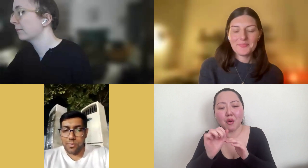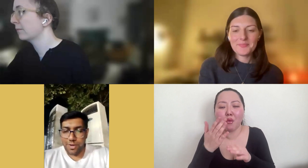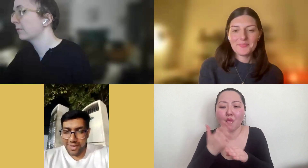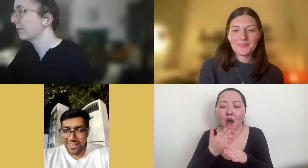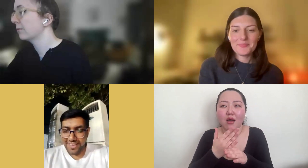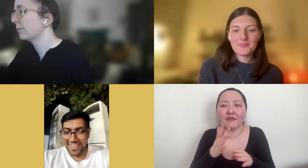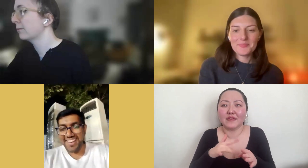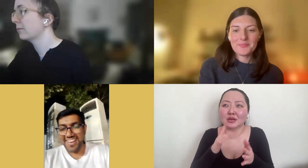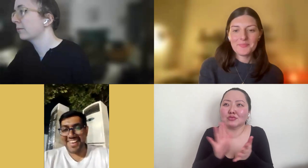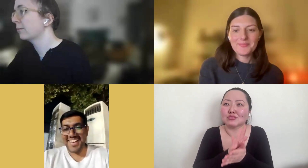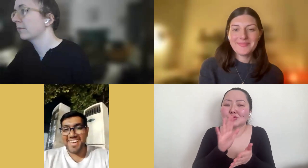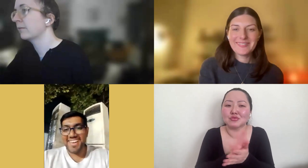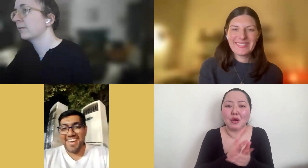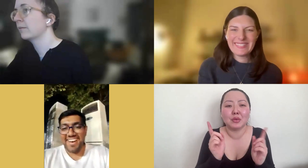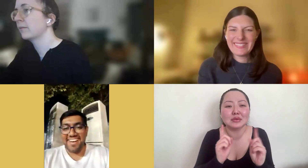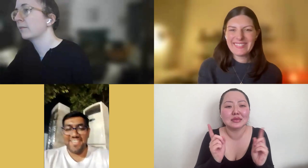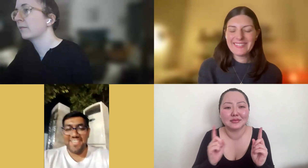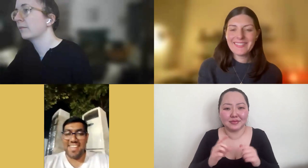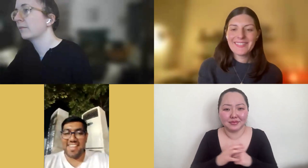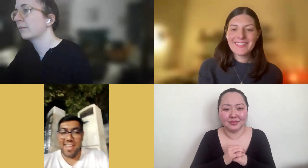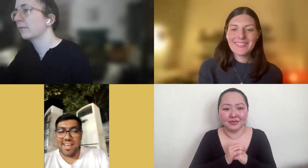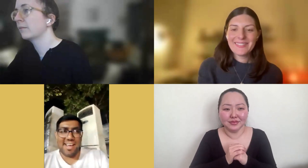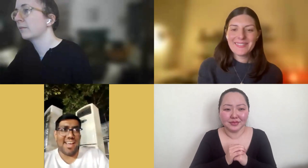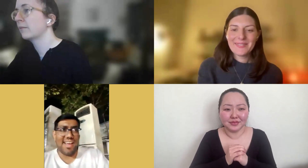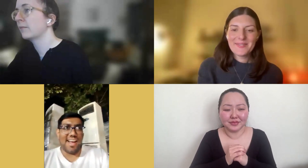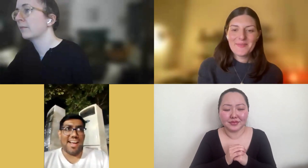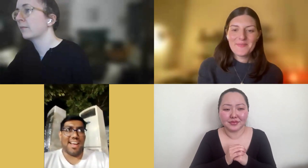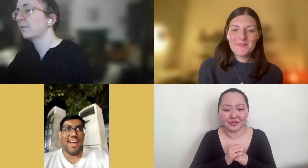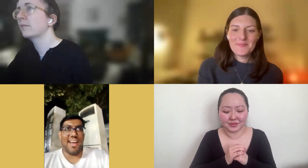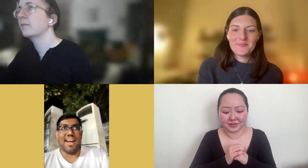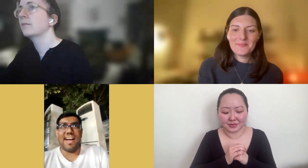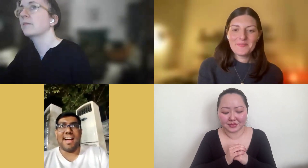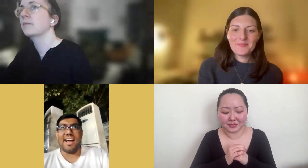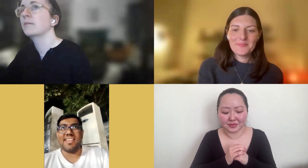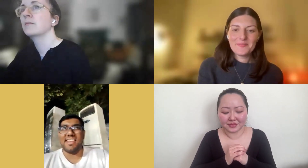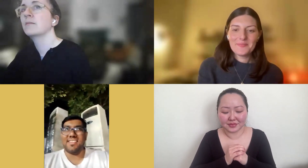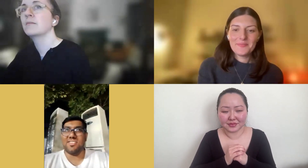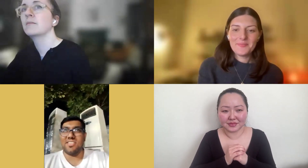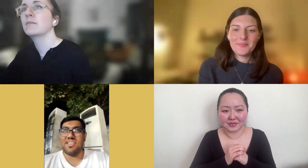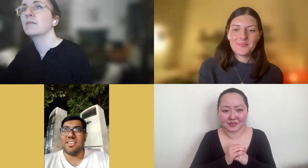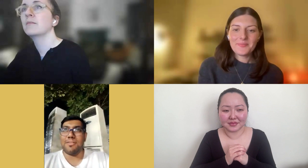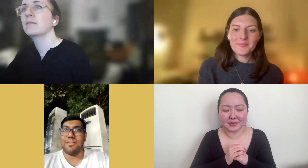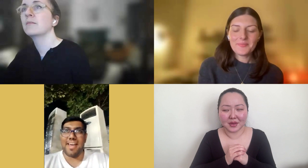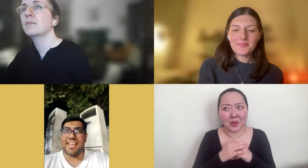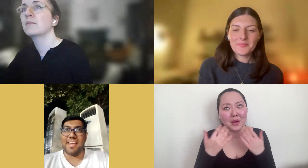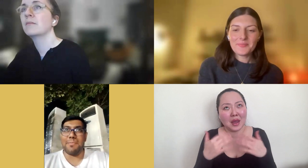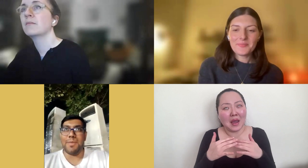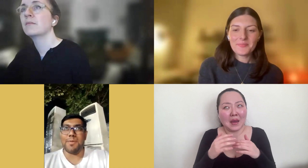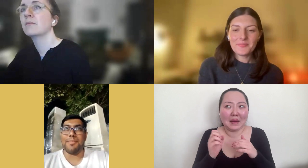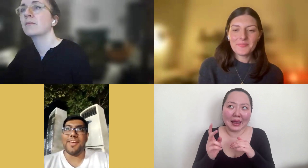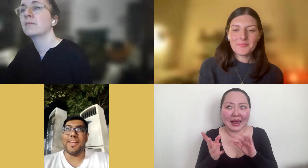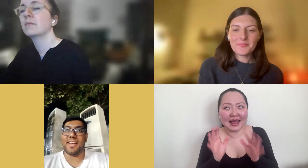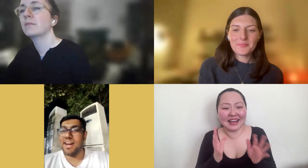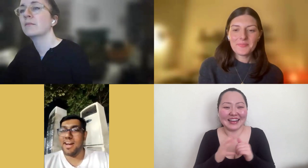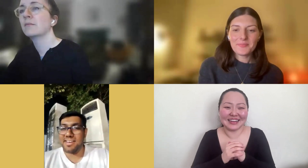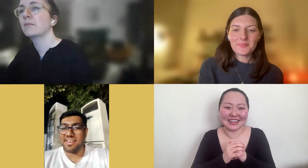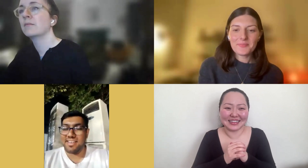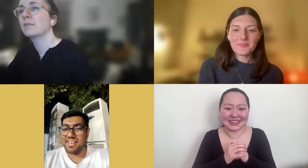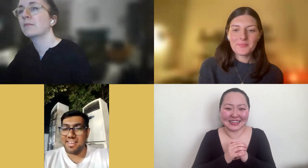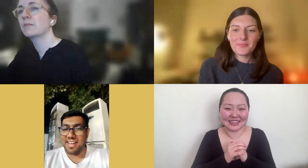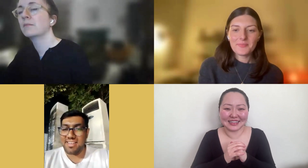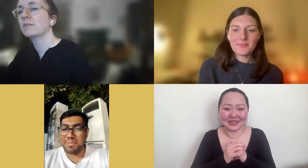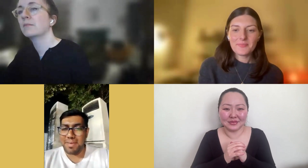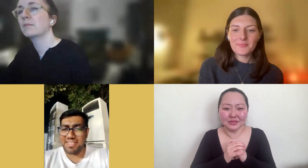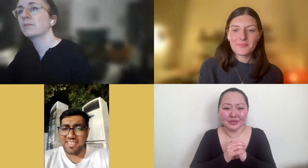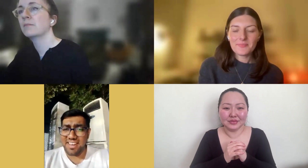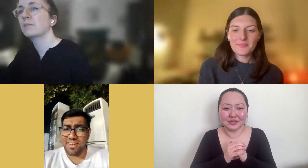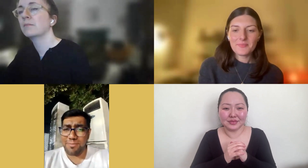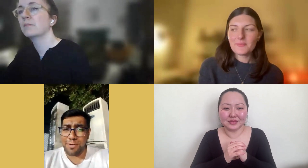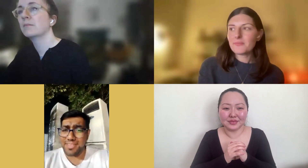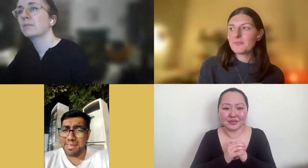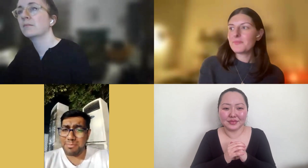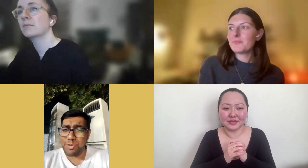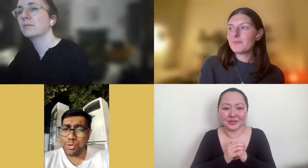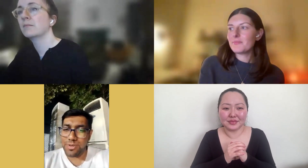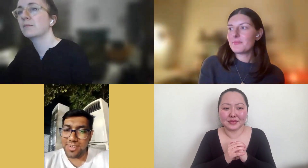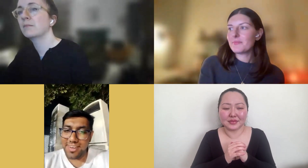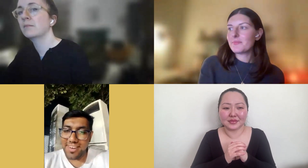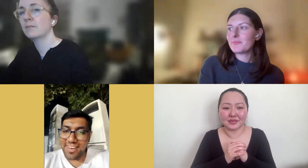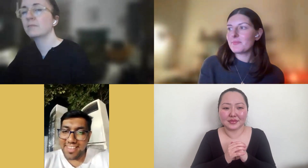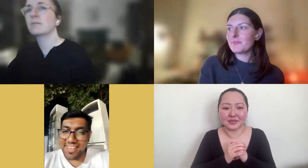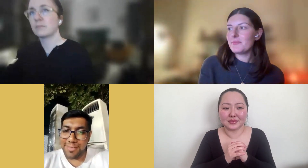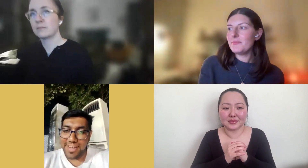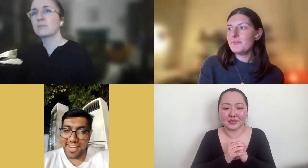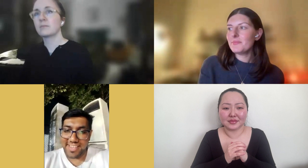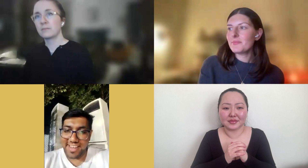Wow, OK. I think the fact that people feel like art and art spaces are for them, too. That feeling